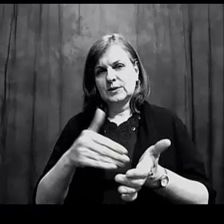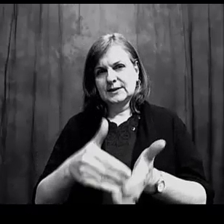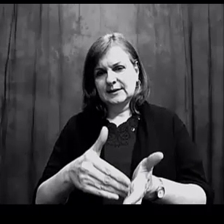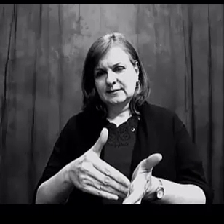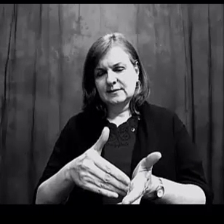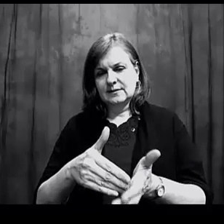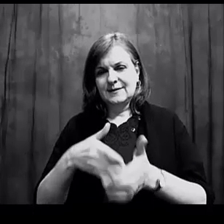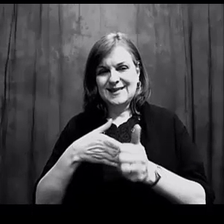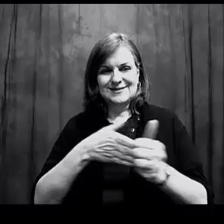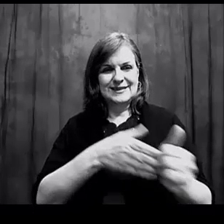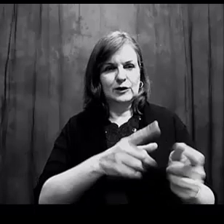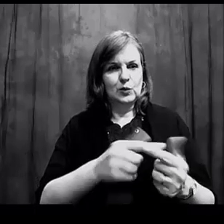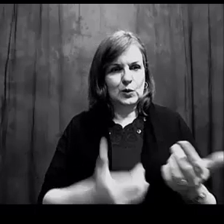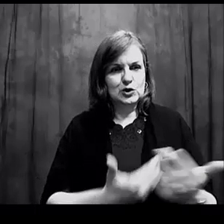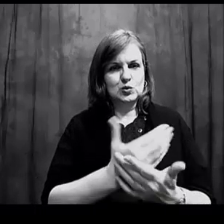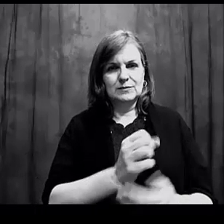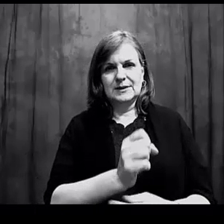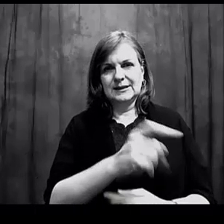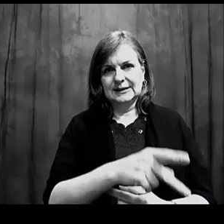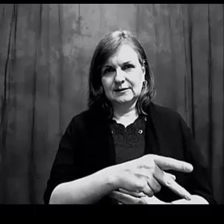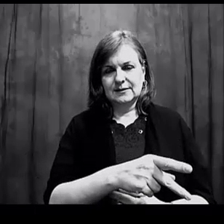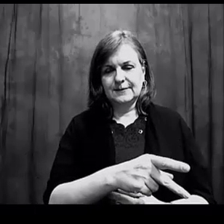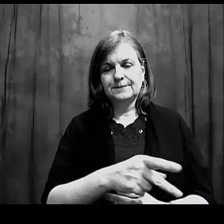to find a new population or a new species